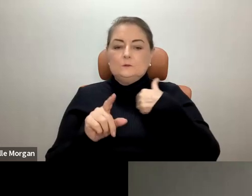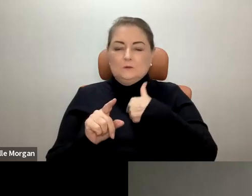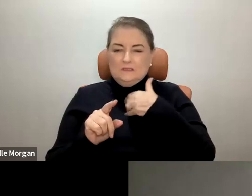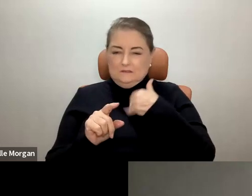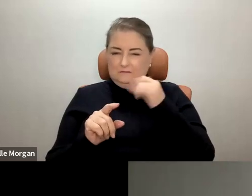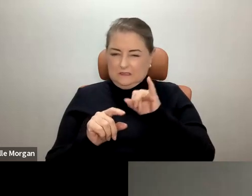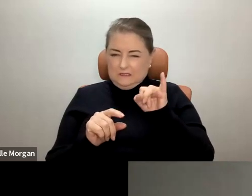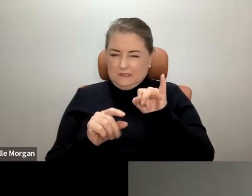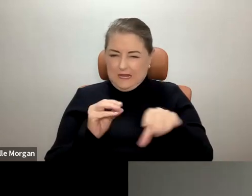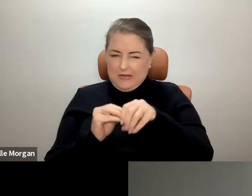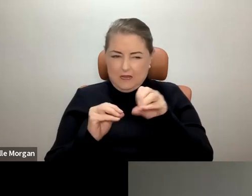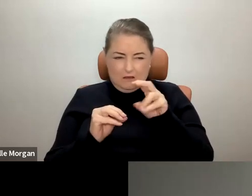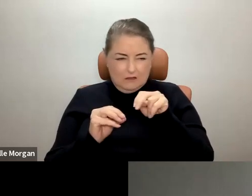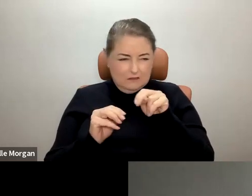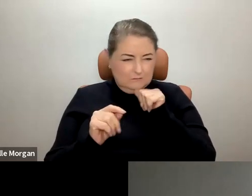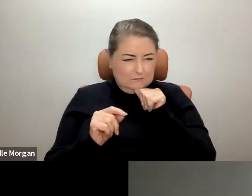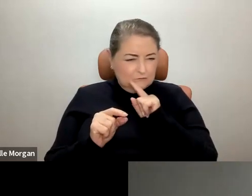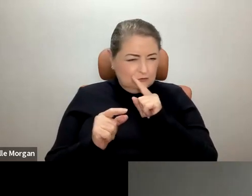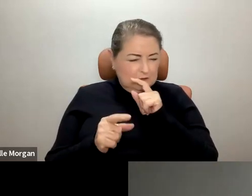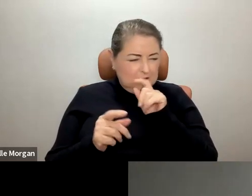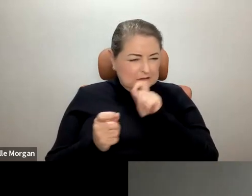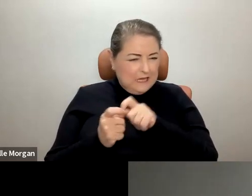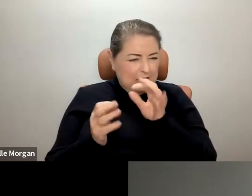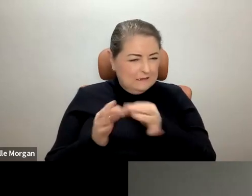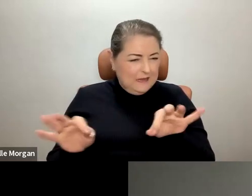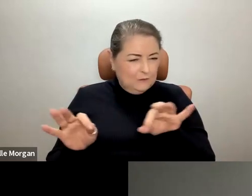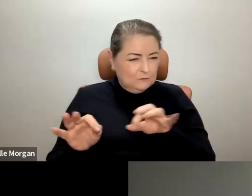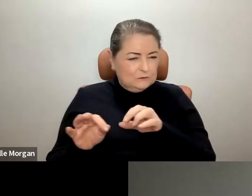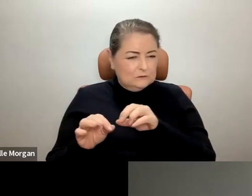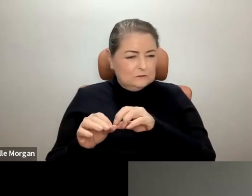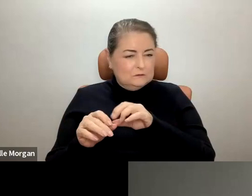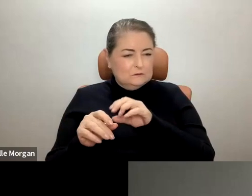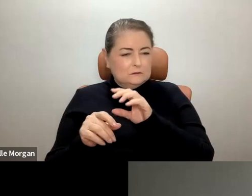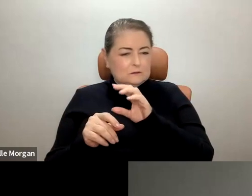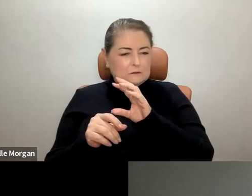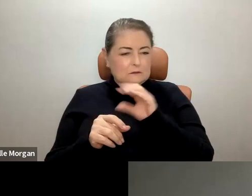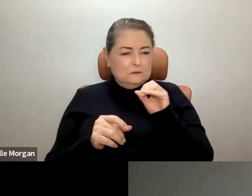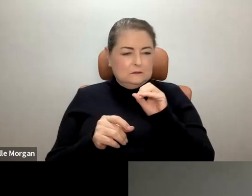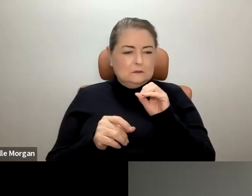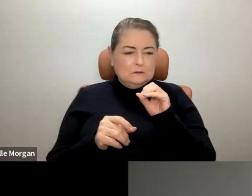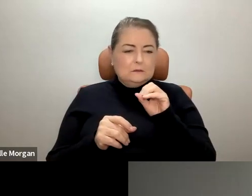like an add on. I don't know the exact language because I'm not I'm in the arts. So this isn't directly applicable to what I